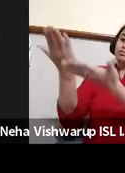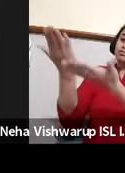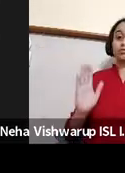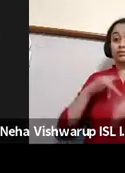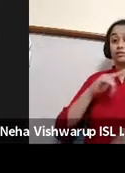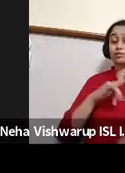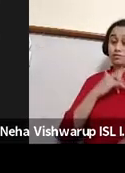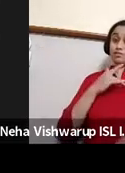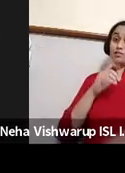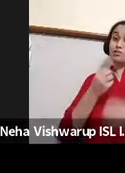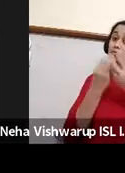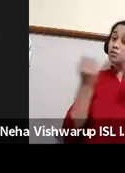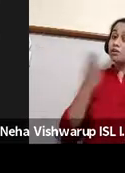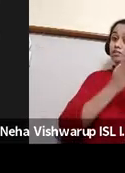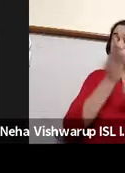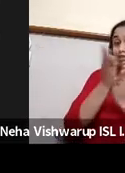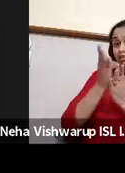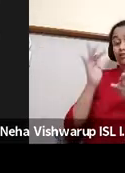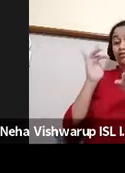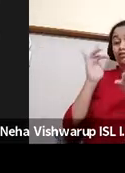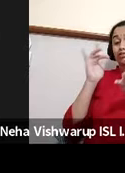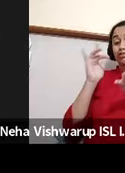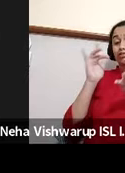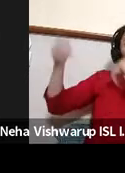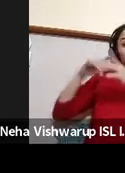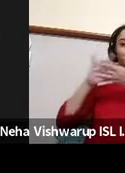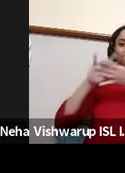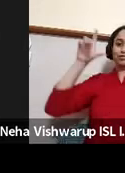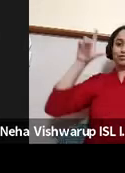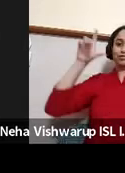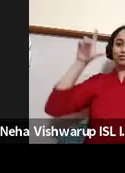of many ways in which the studio the history of indian studio photography is deeply streaked by